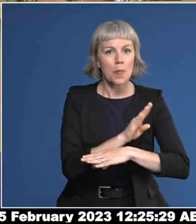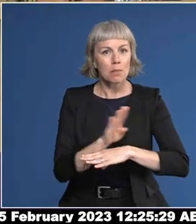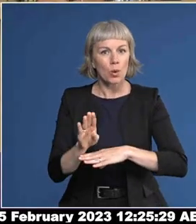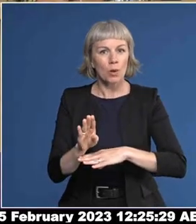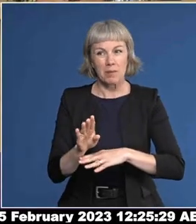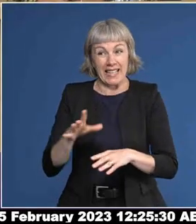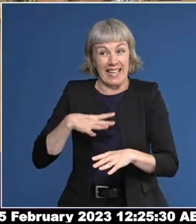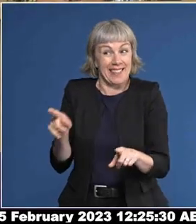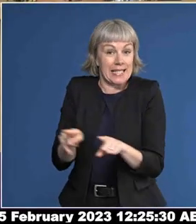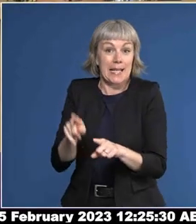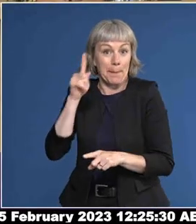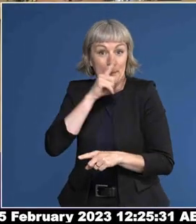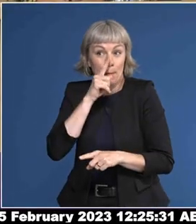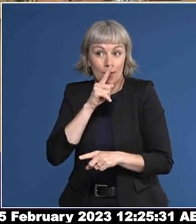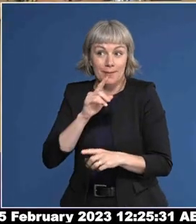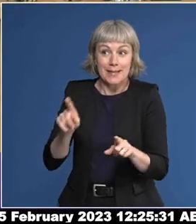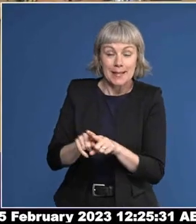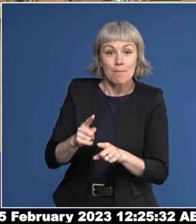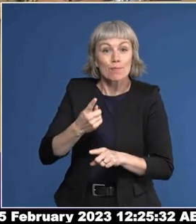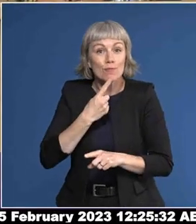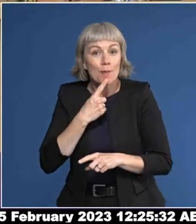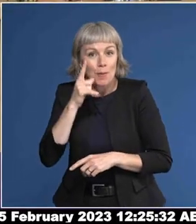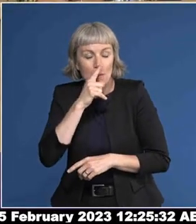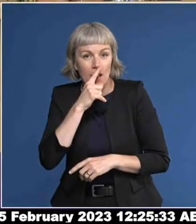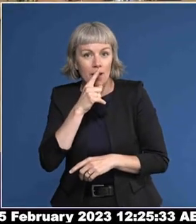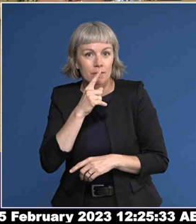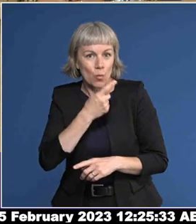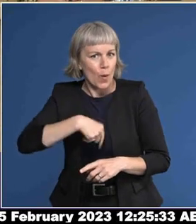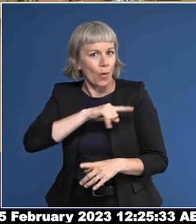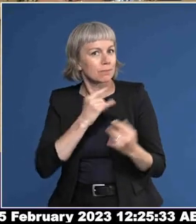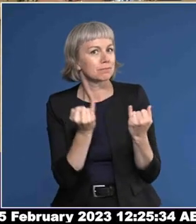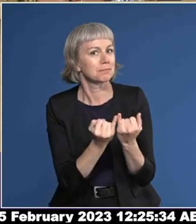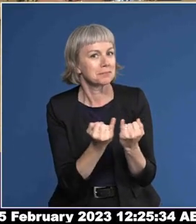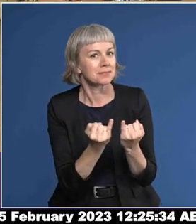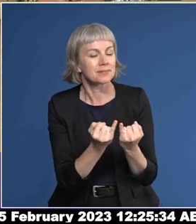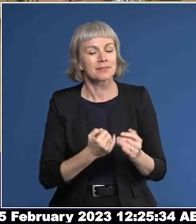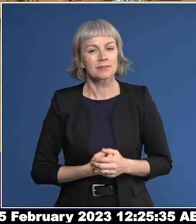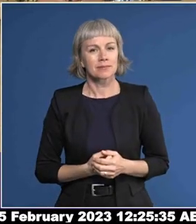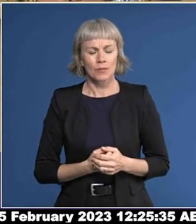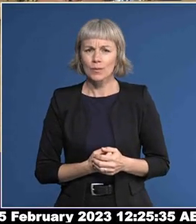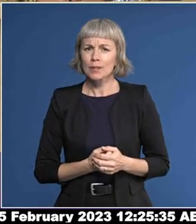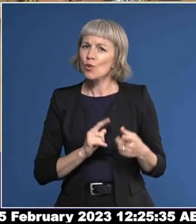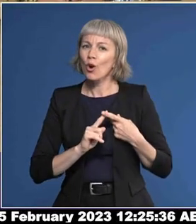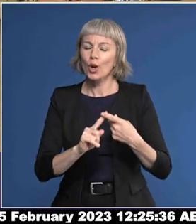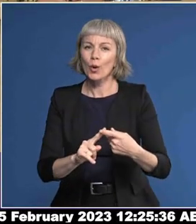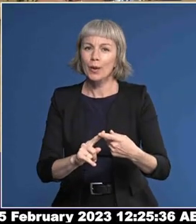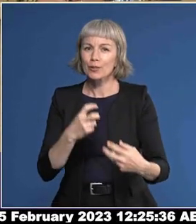It is a - it's an ongoing challenge, and we want people with the right skill sets and to